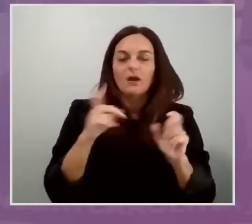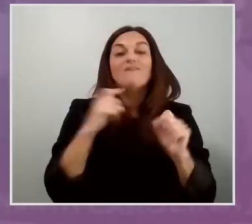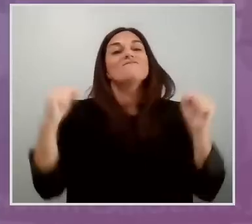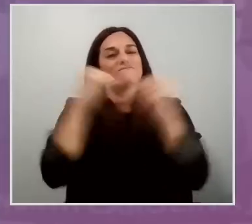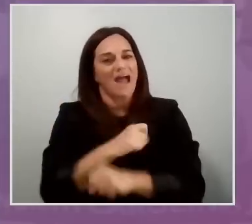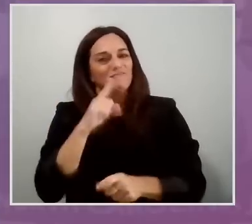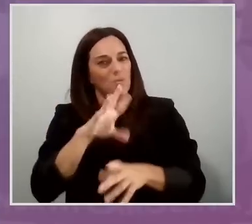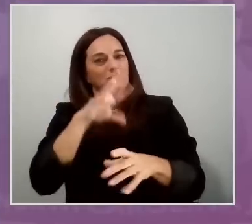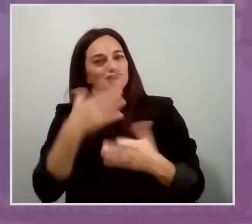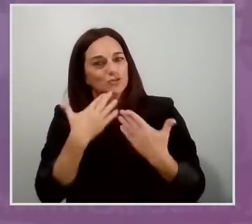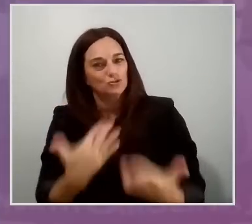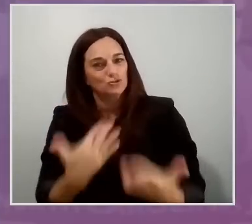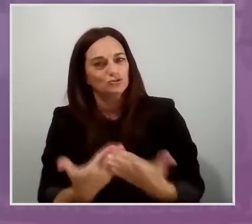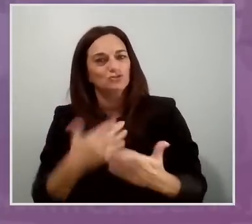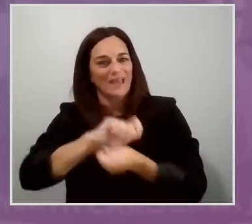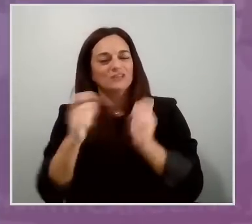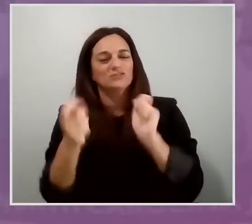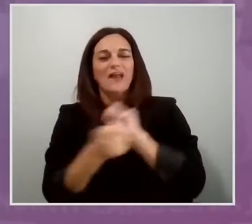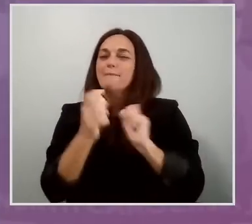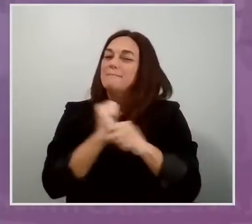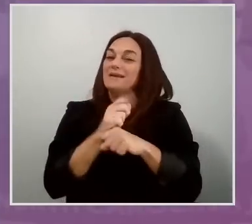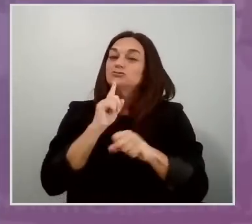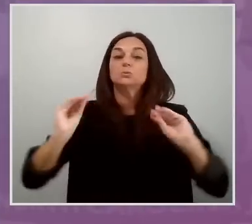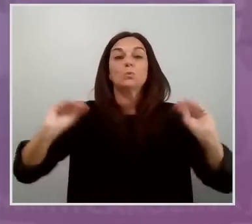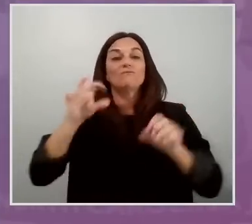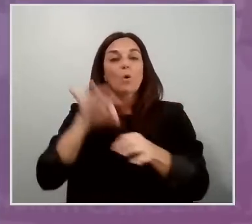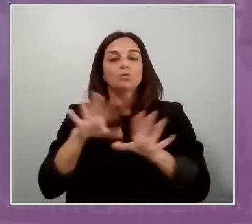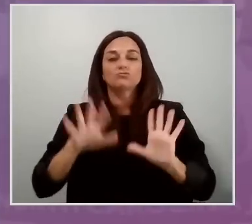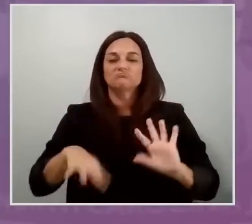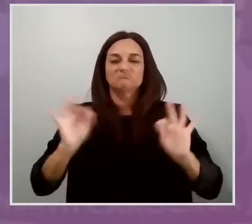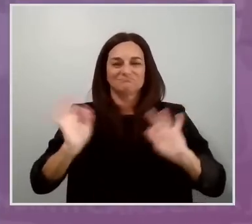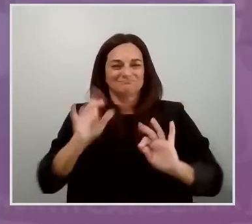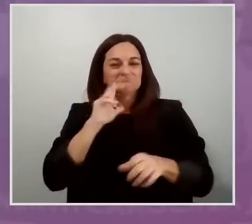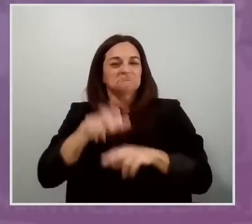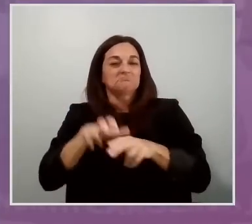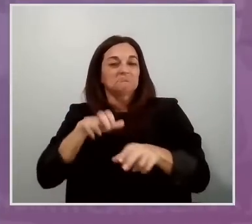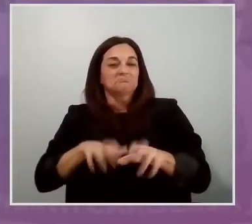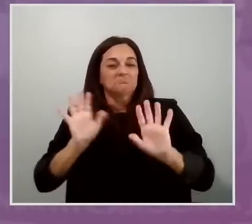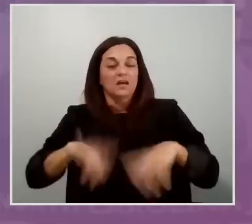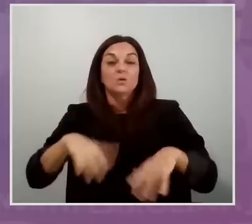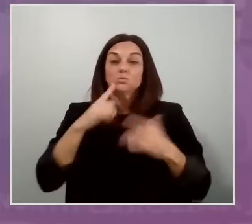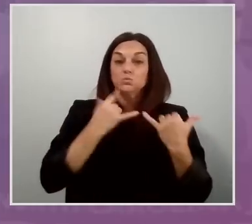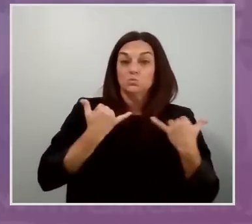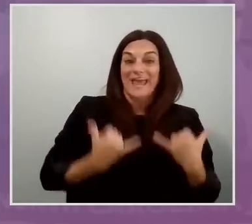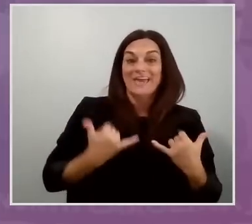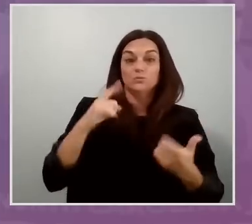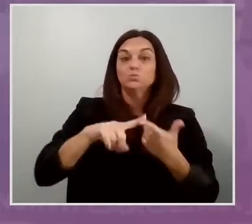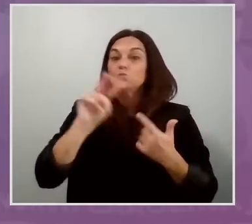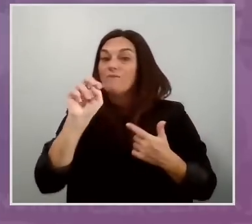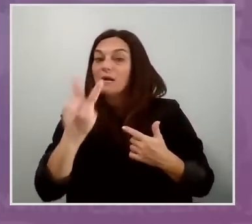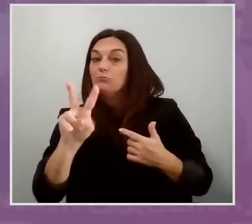AND I KNOW YOU CAN'T EITHER. SO LET'S FIGHT FOR CHANGE AND MAKE SURE NO VOTER SITS THIS